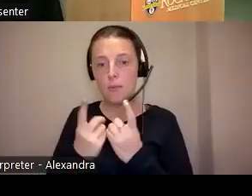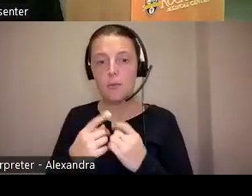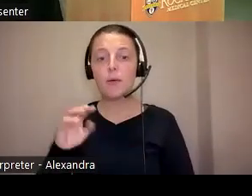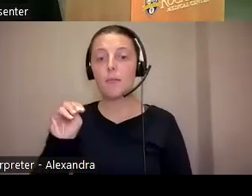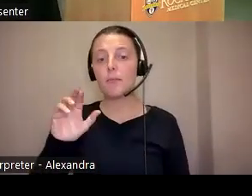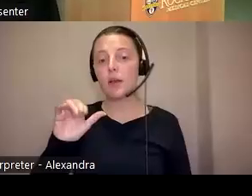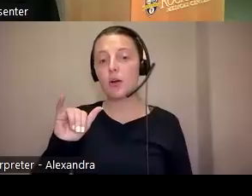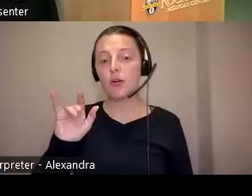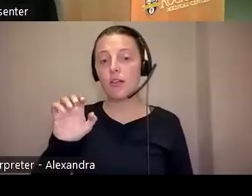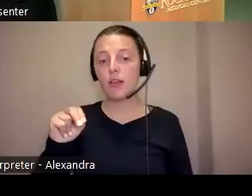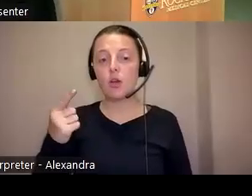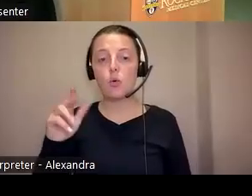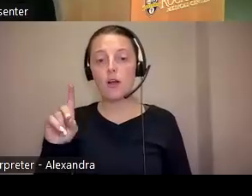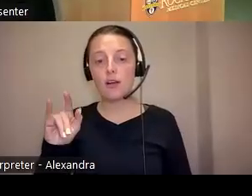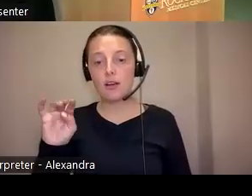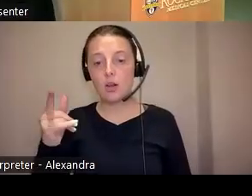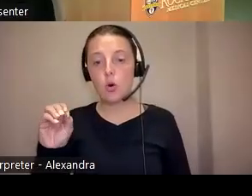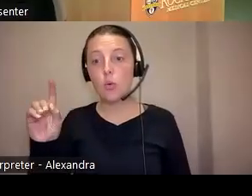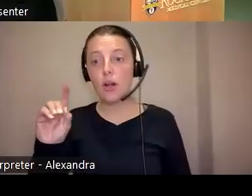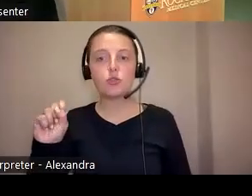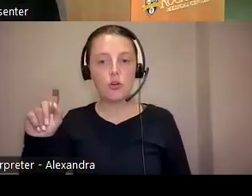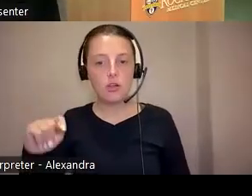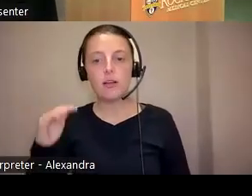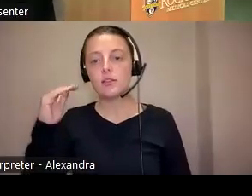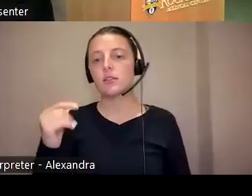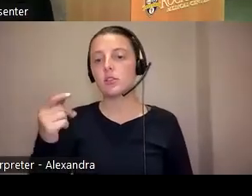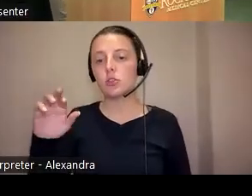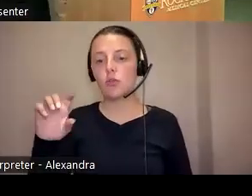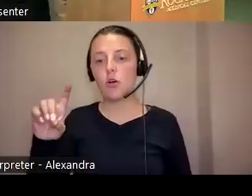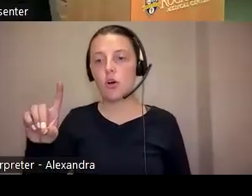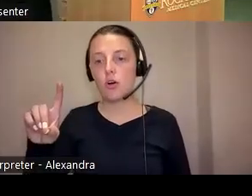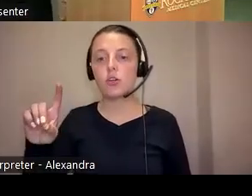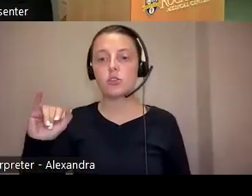um Gerard Johnson at Pediatric Behavioral Health and Wellness, Tyler Bero at Older Adults,